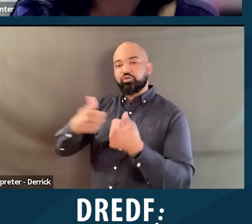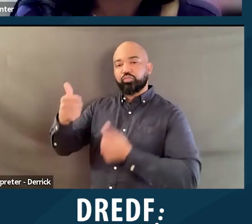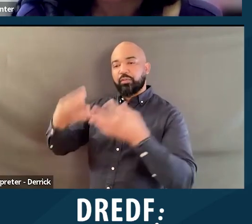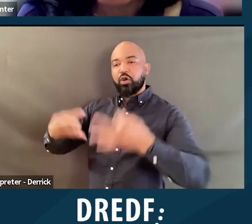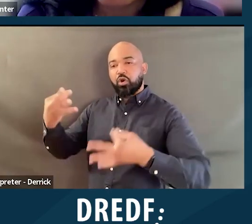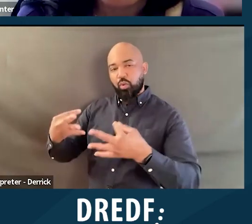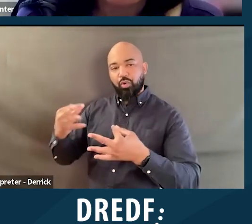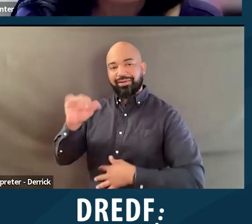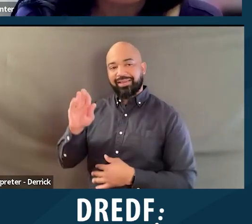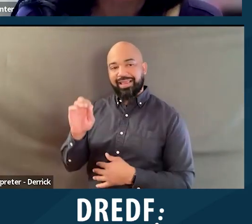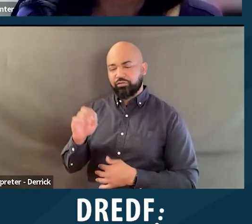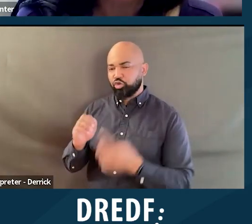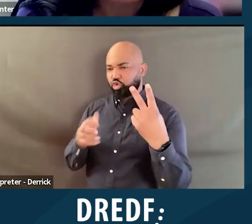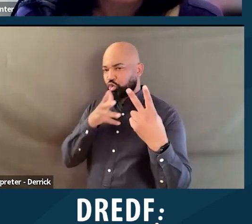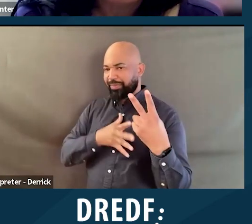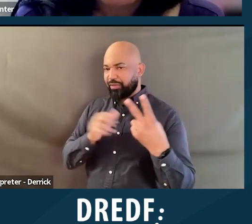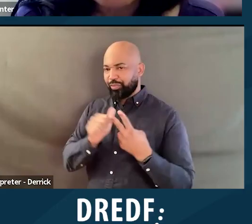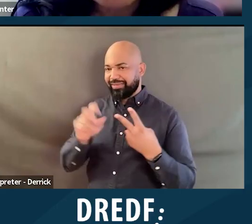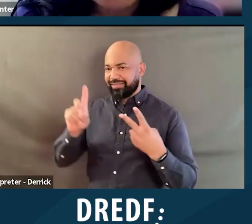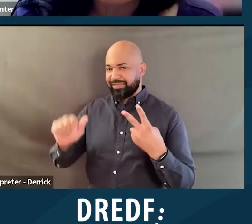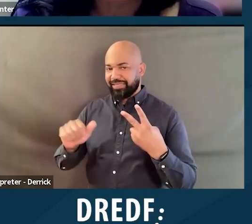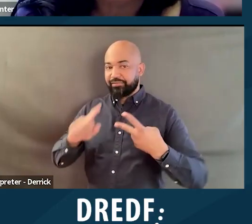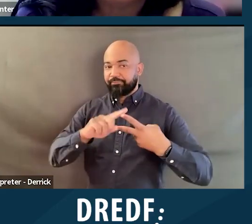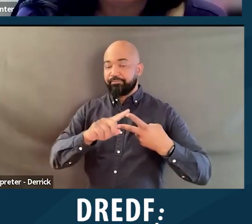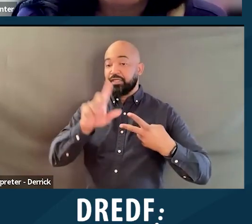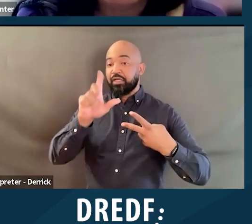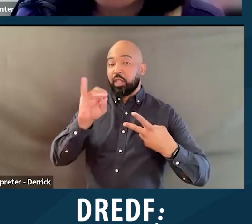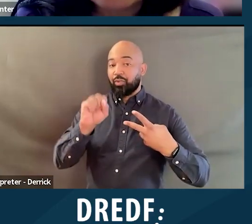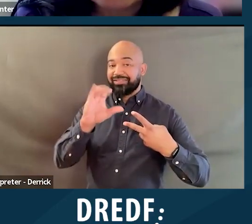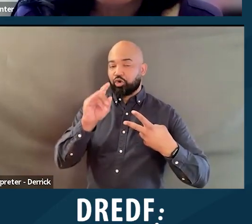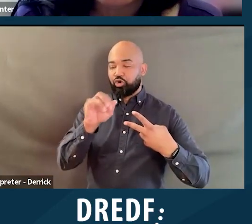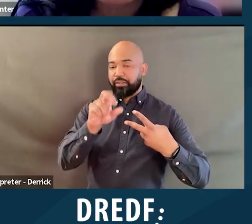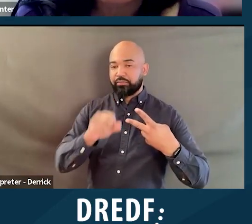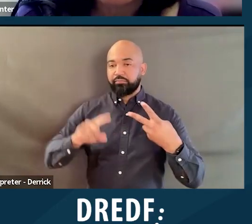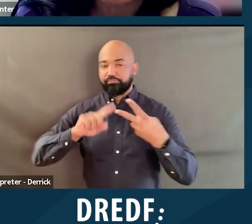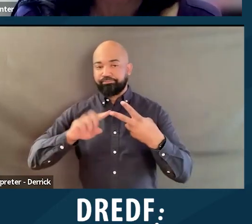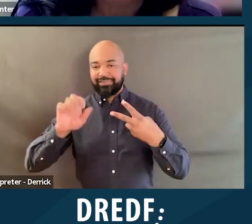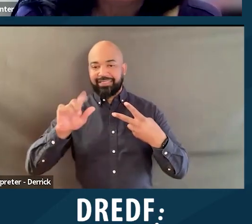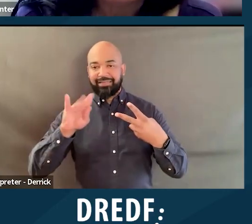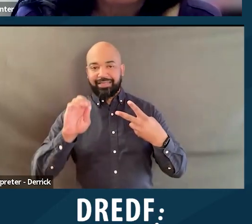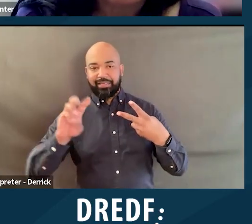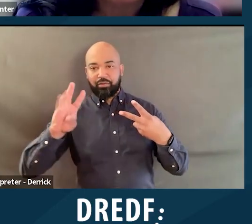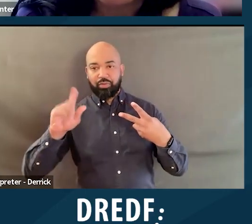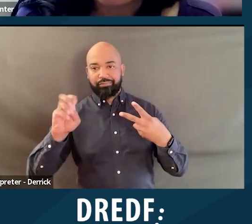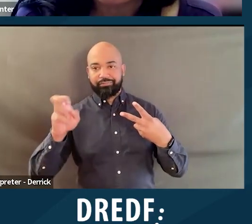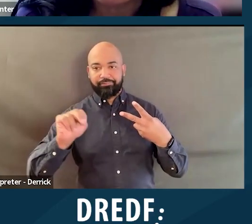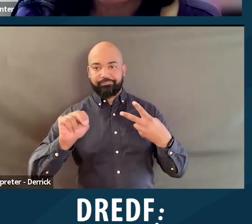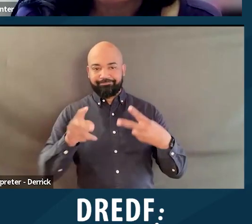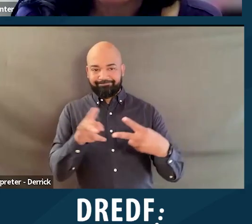about what is Olmstead. Olmstead is the name of a 1999 U.S. Supreme Court case